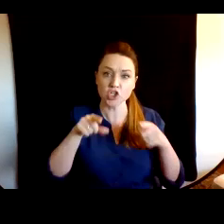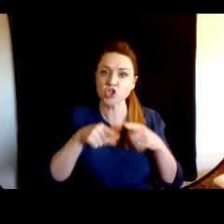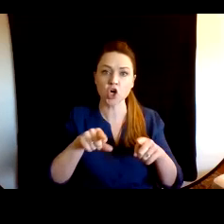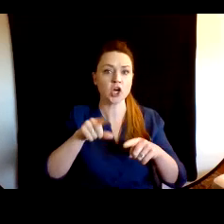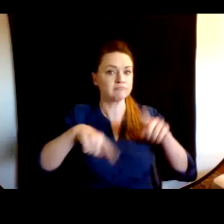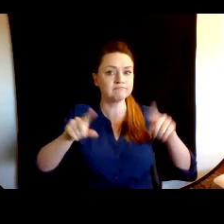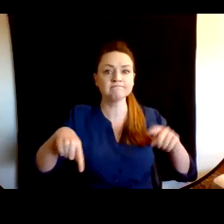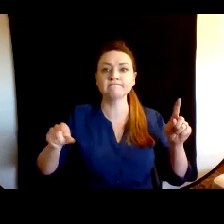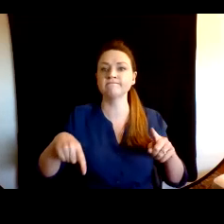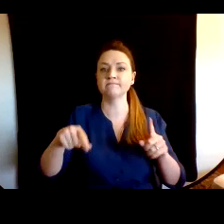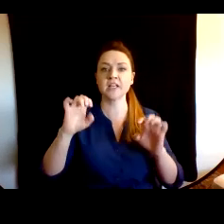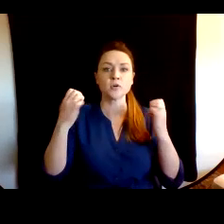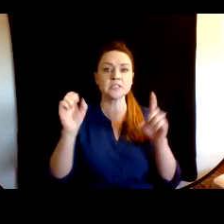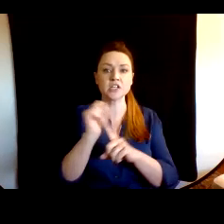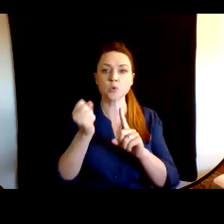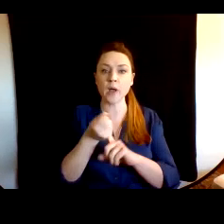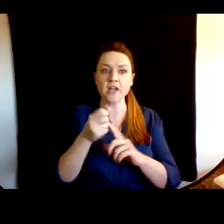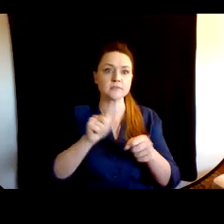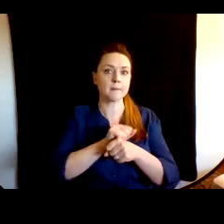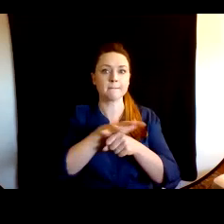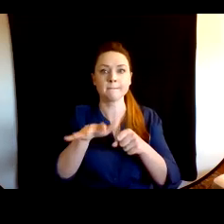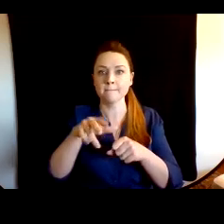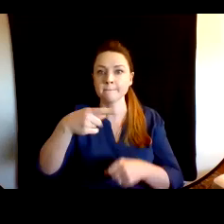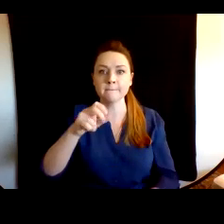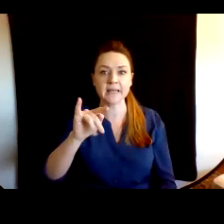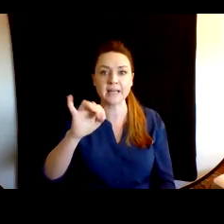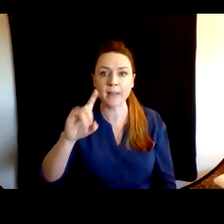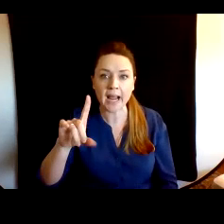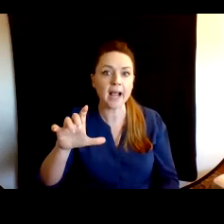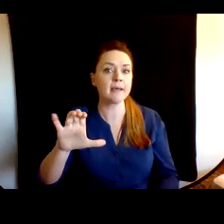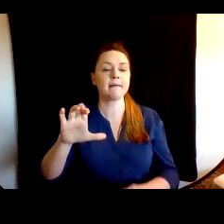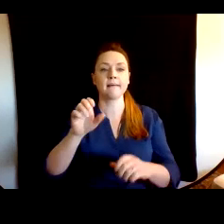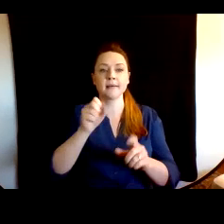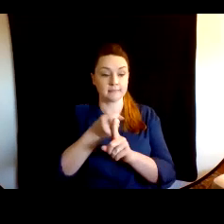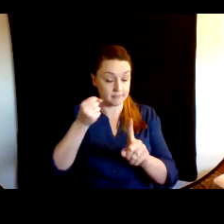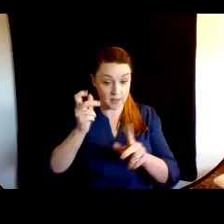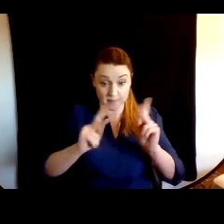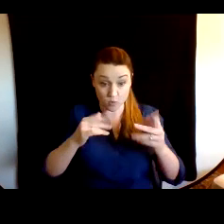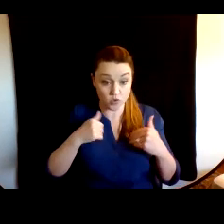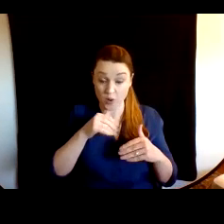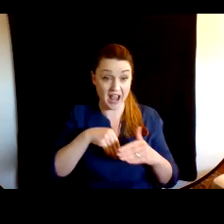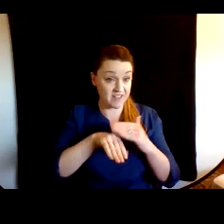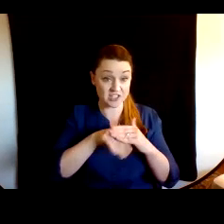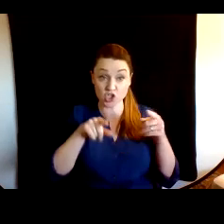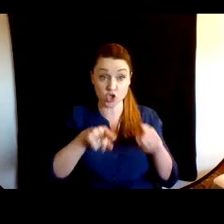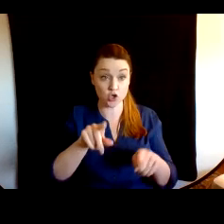So we've had so many examples of students with disabilities who have not received access doing remote learning. So we wanna make sure